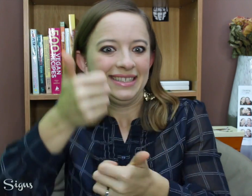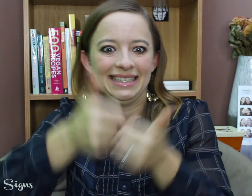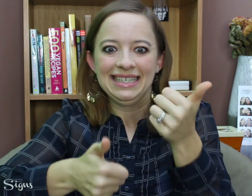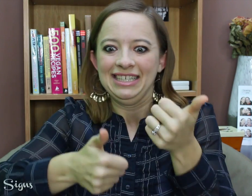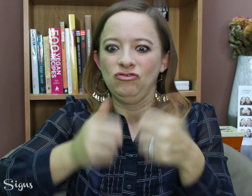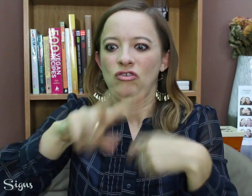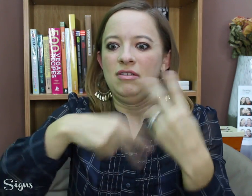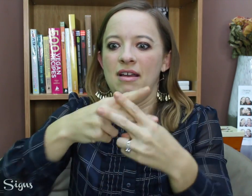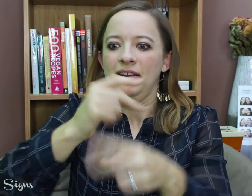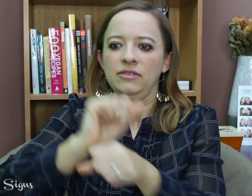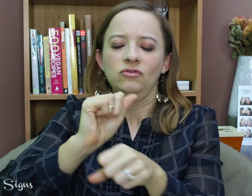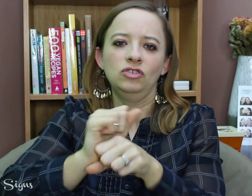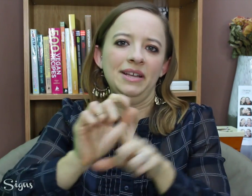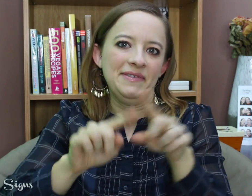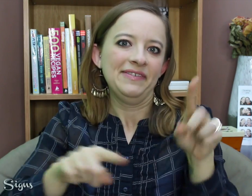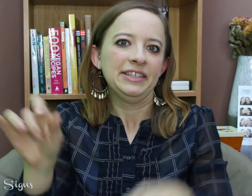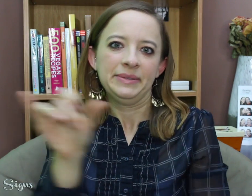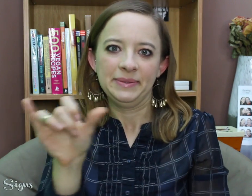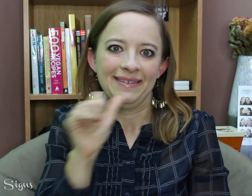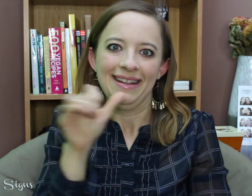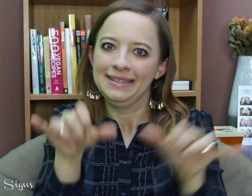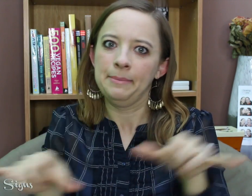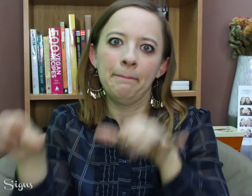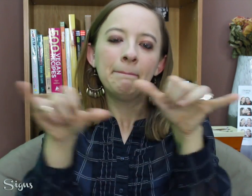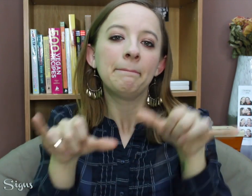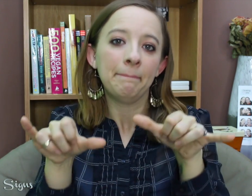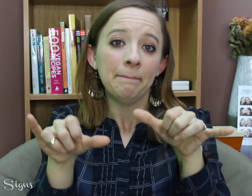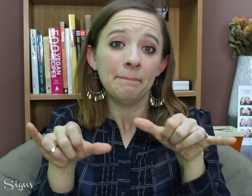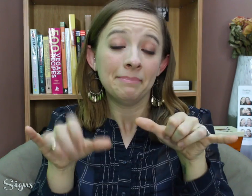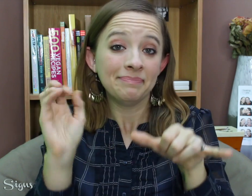pay per agency, per kind of job varies as well.